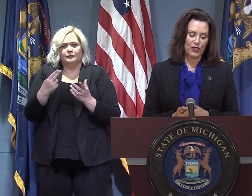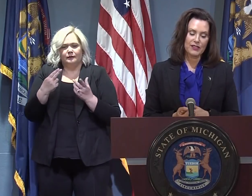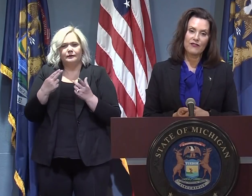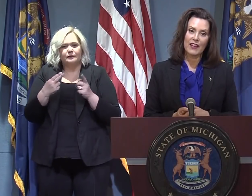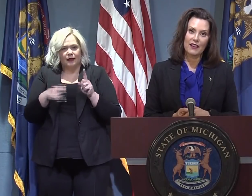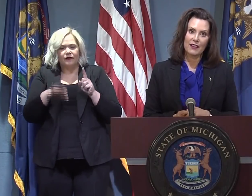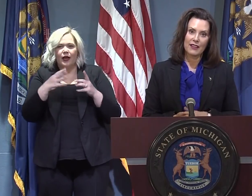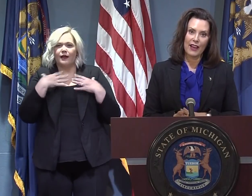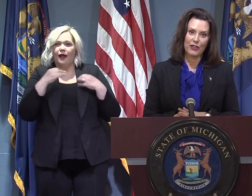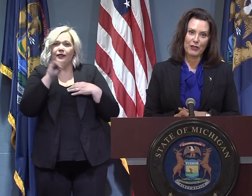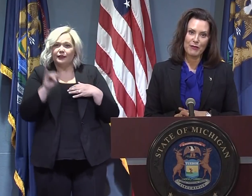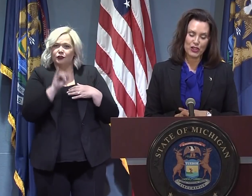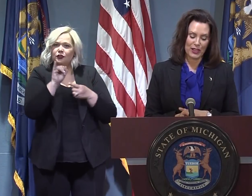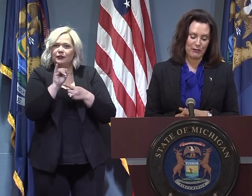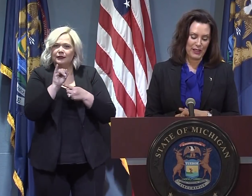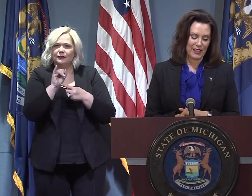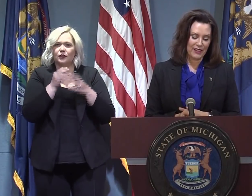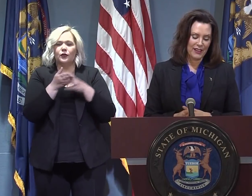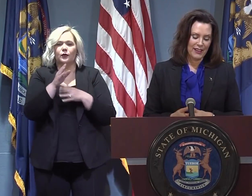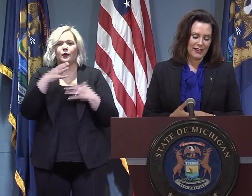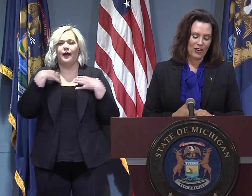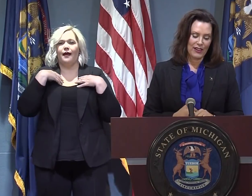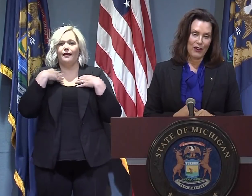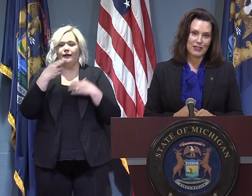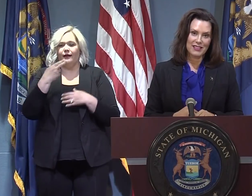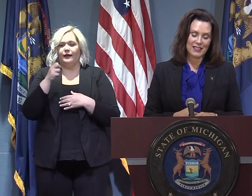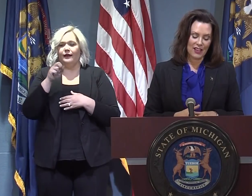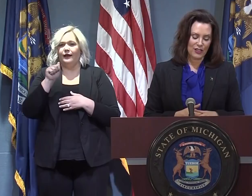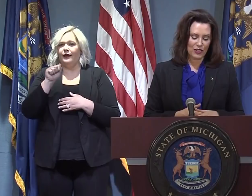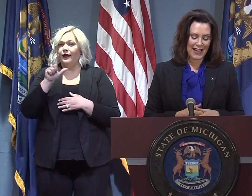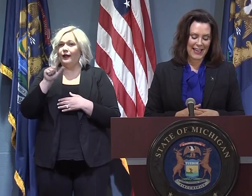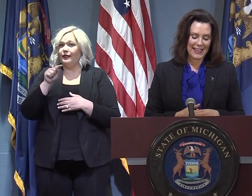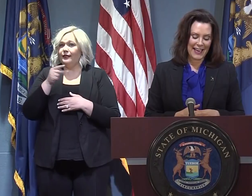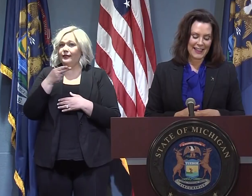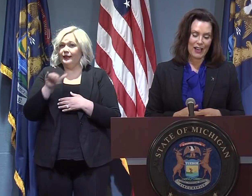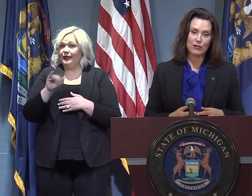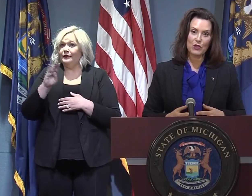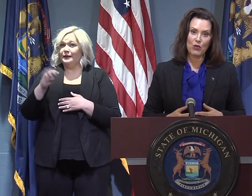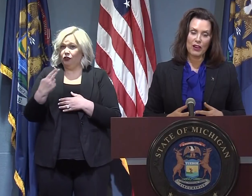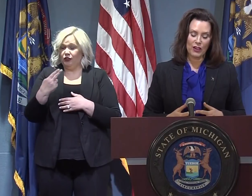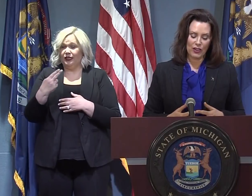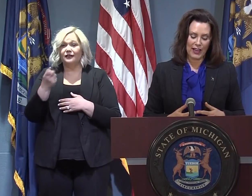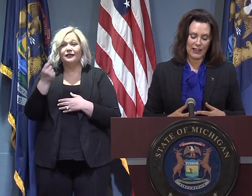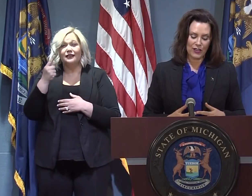NOTE, SOMETHING I THINK IS A POSITIVE SIGN AND ADULTS IN MICHIGAN HAVE CONTINUED TO FIND HEALTH SURANCE VIAT HEALTHY MUCH